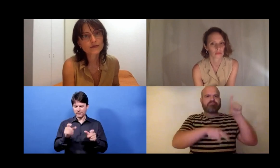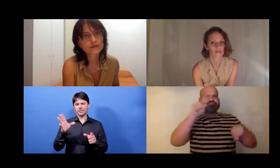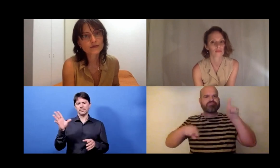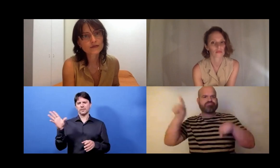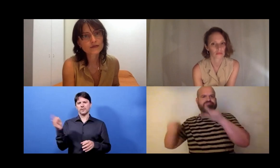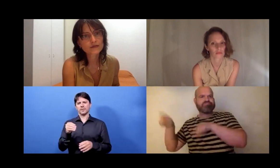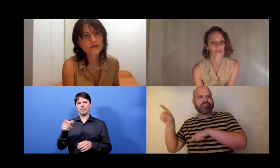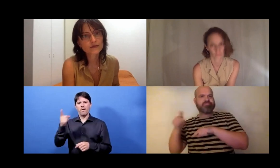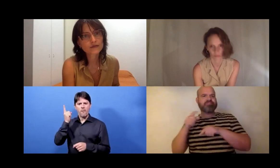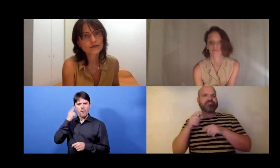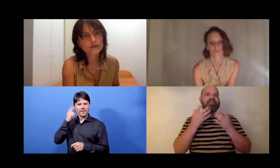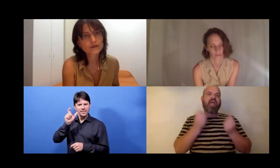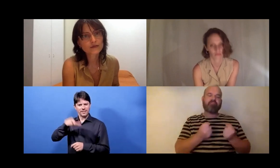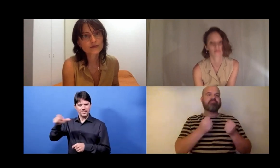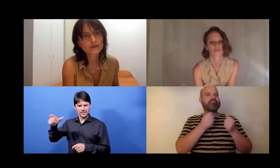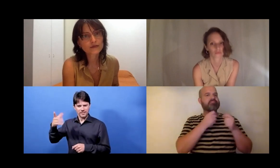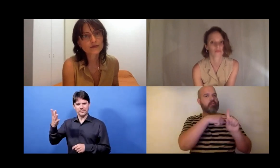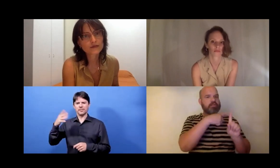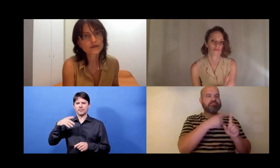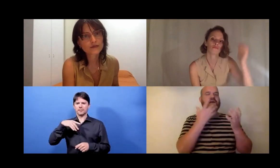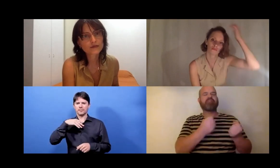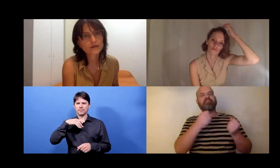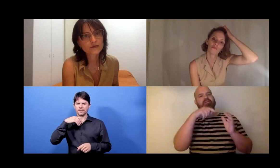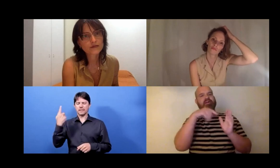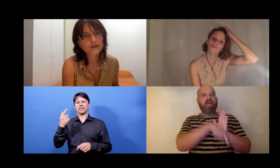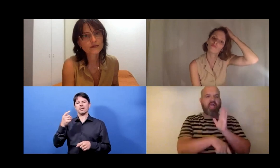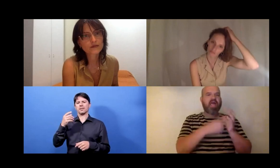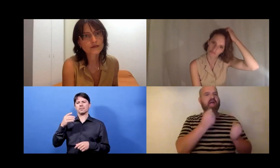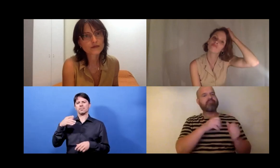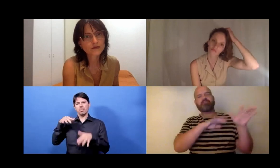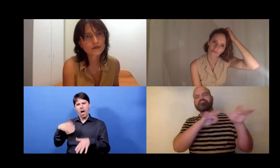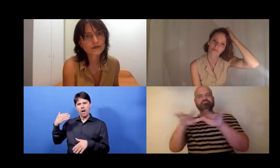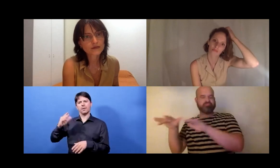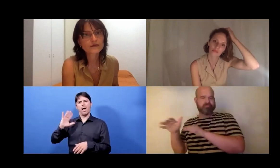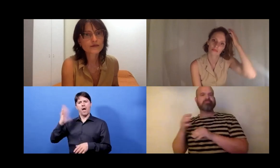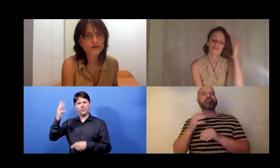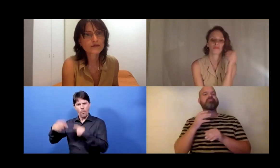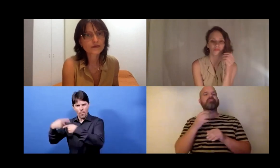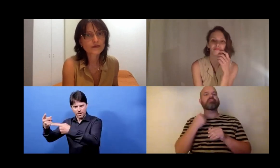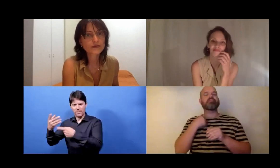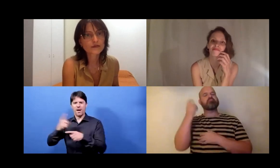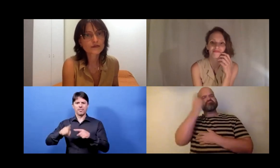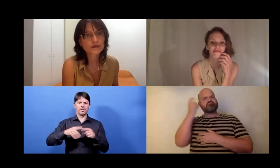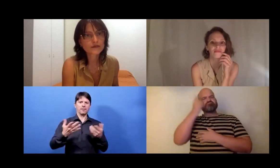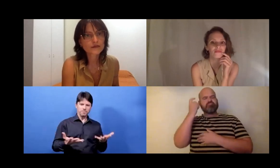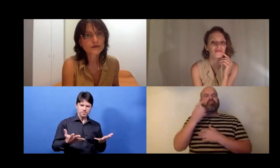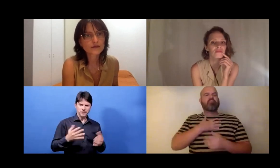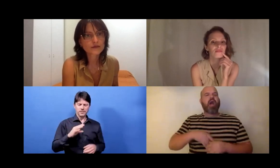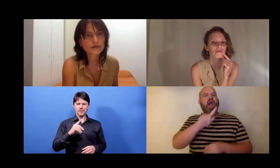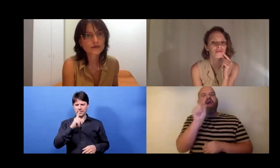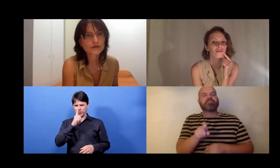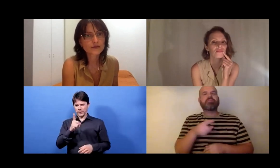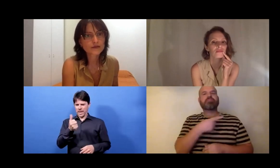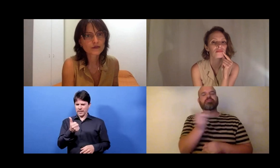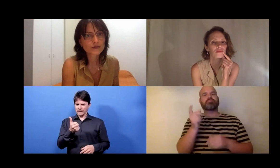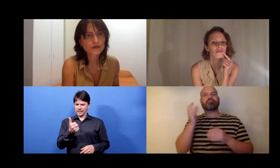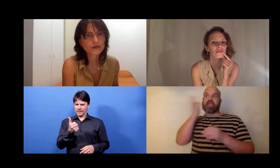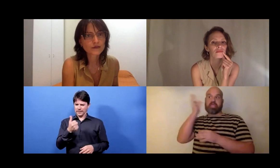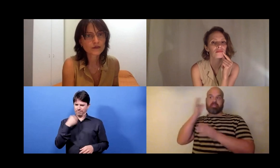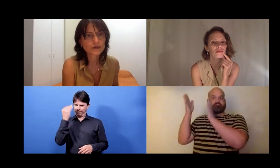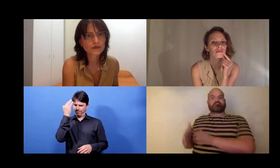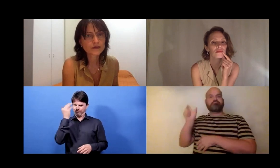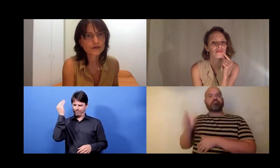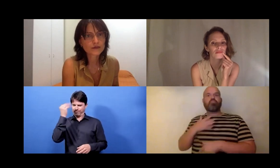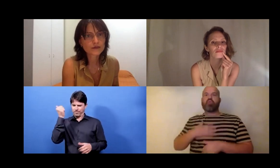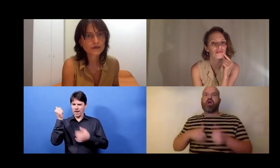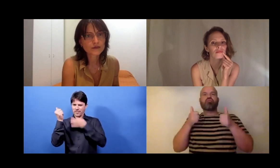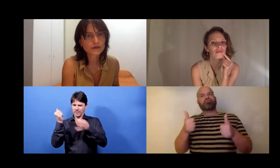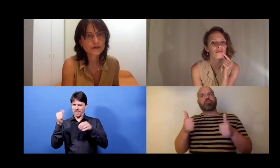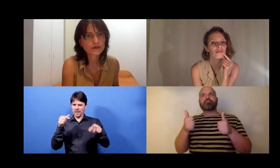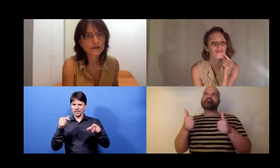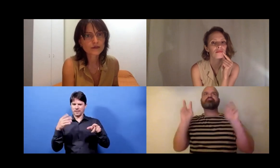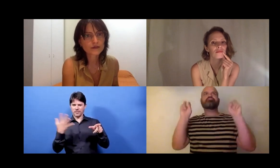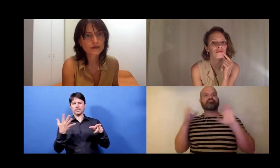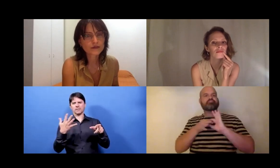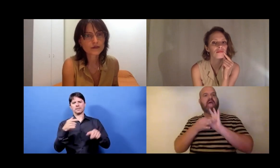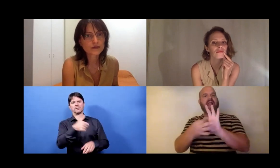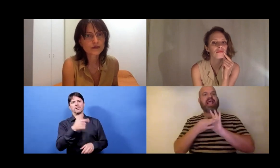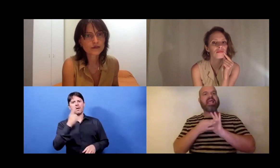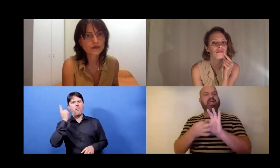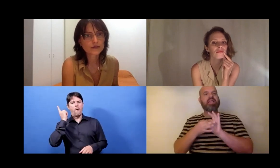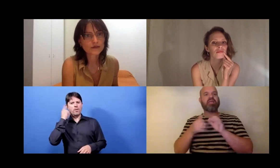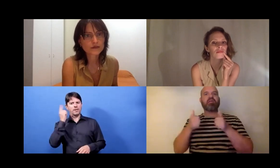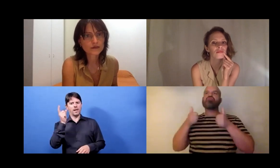And, of course, it is interesting to see that the hearing world has all different sorts of areas they are working in.